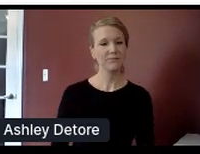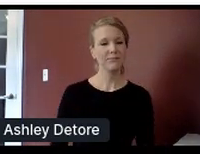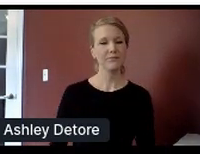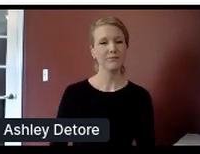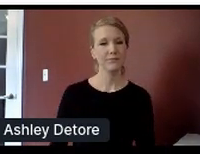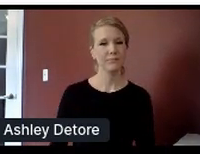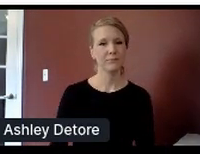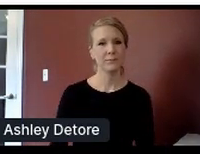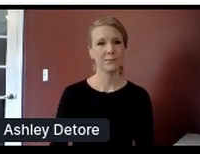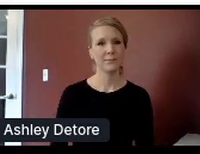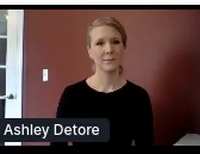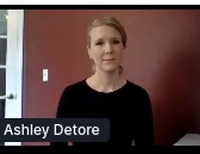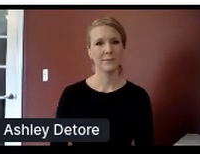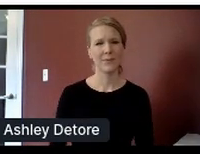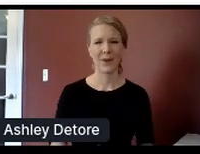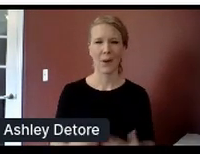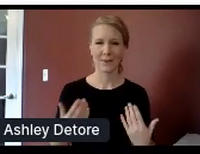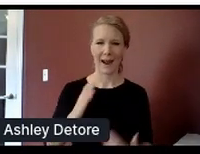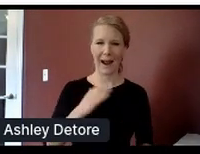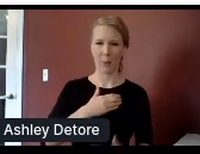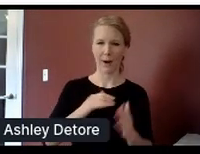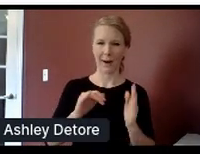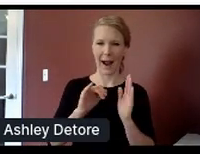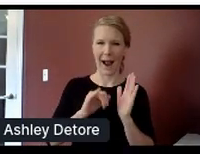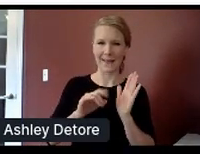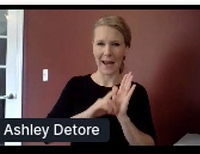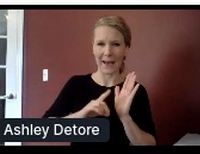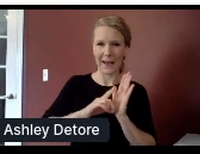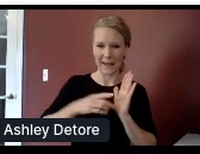So our identities really shape how we navigate and show up in the world.